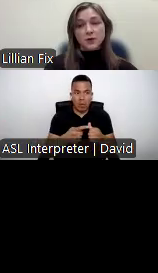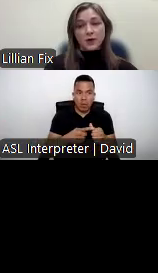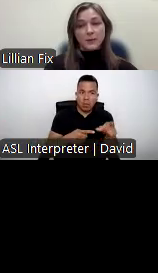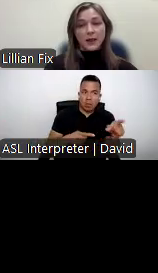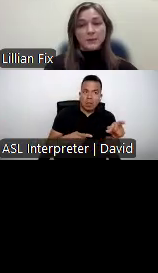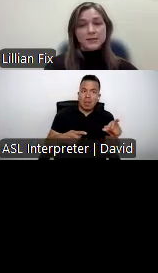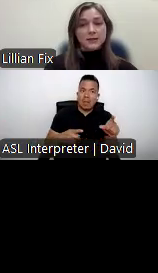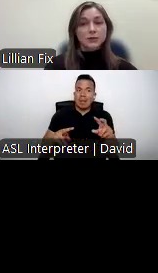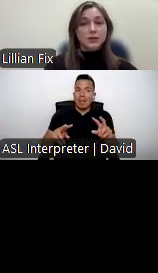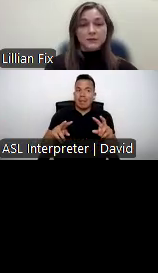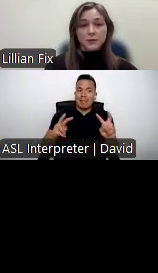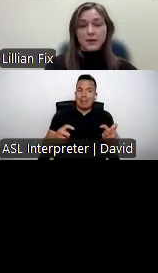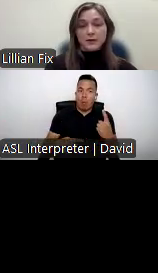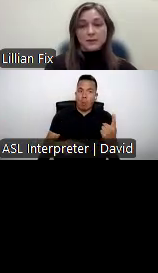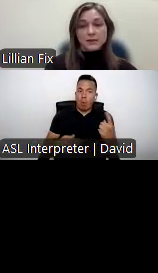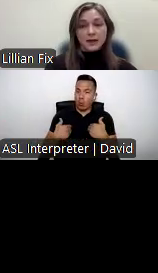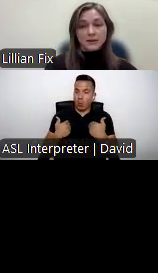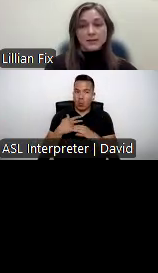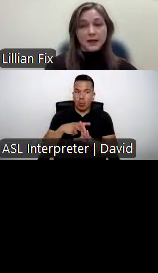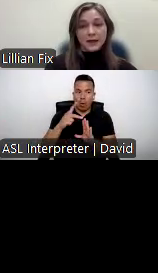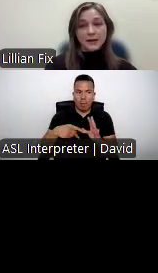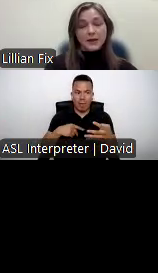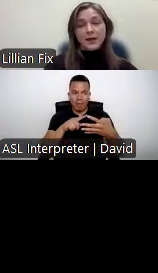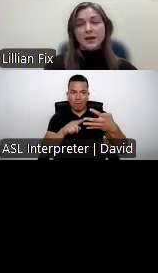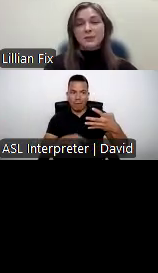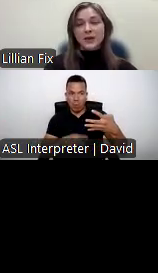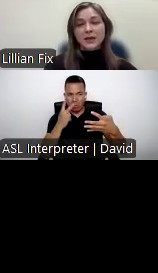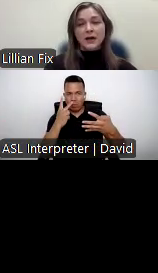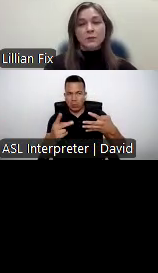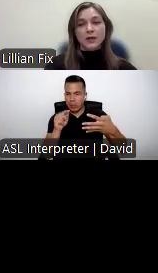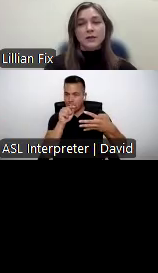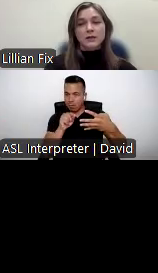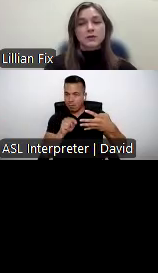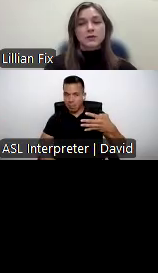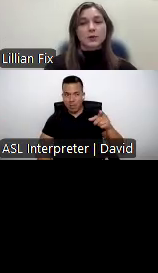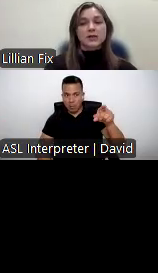14 program elements, including the four that are listed on this slide. And depending on what the